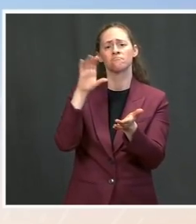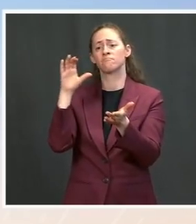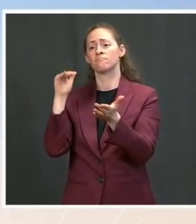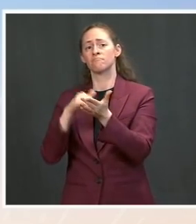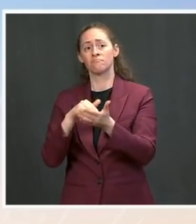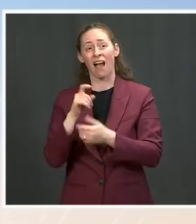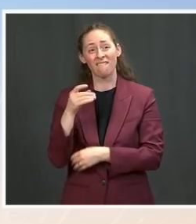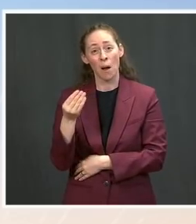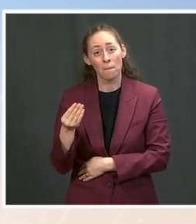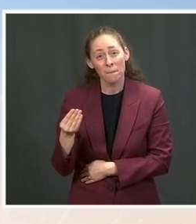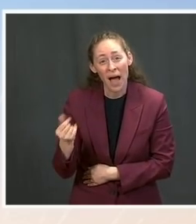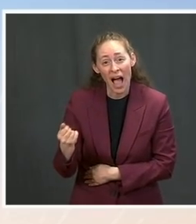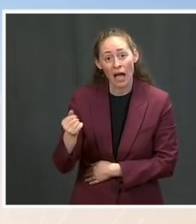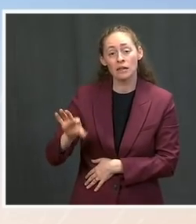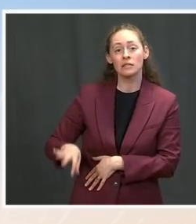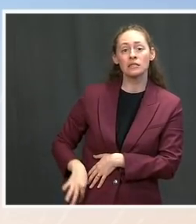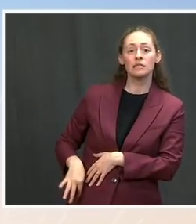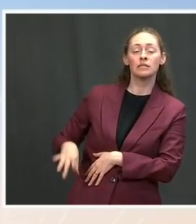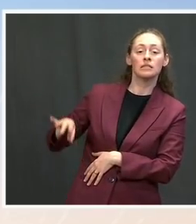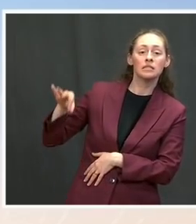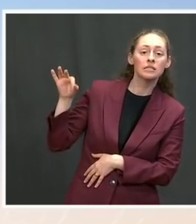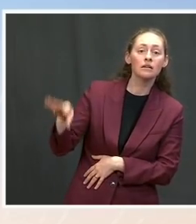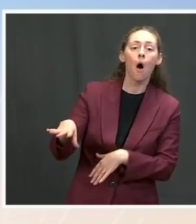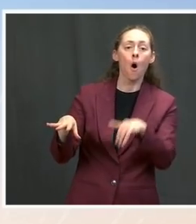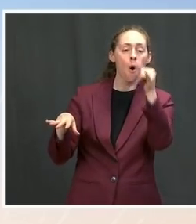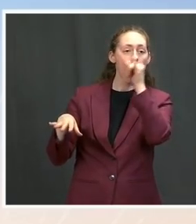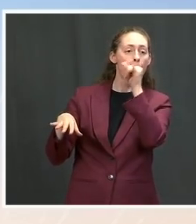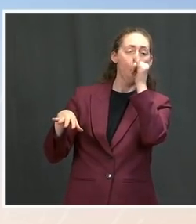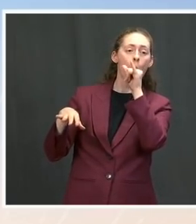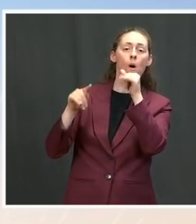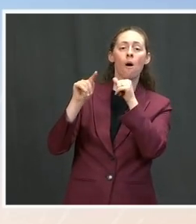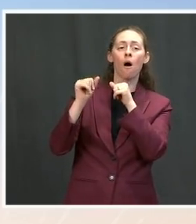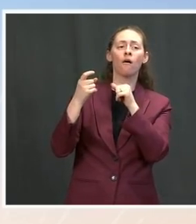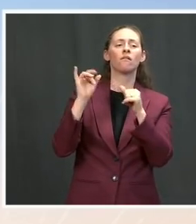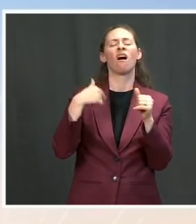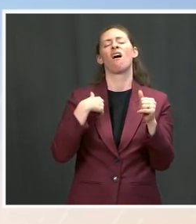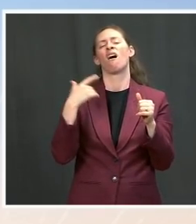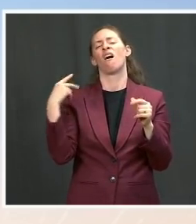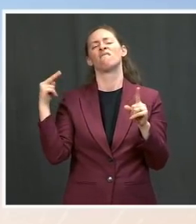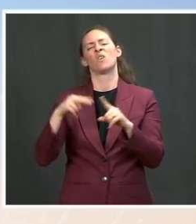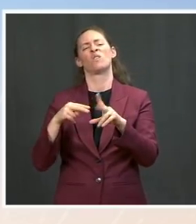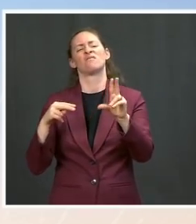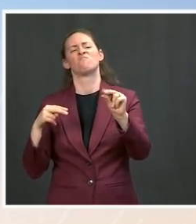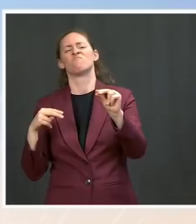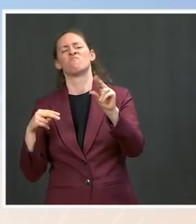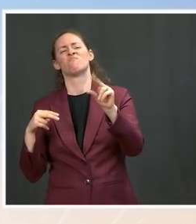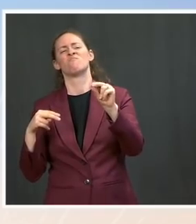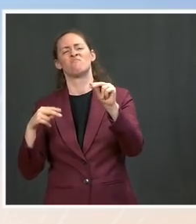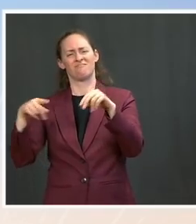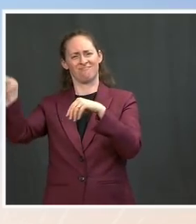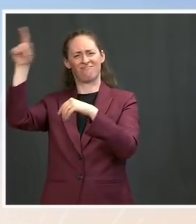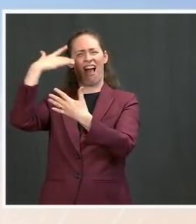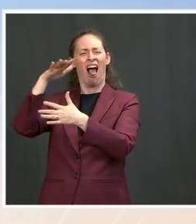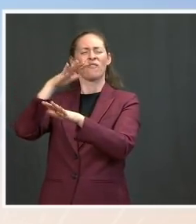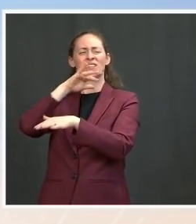We have a difference of view on the payfors. Our view is that the 1 percent of people who are making over $400,000